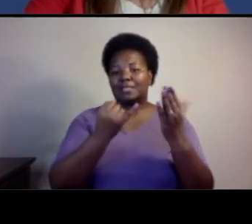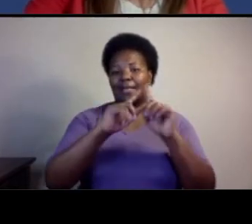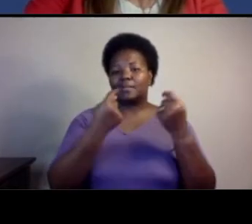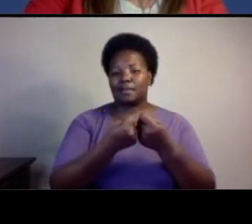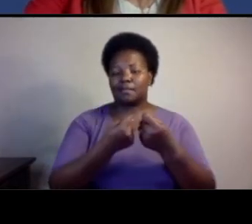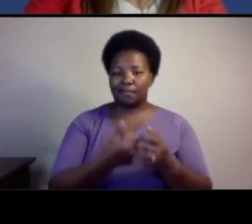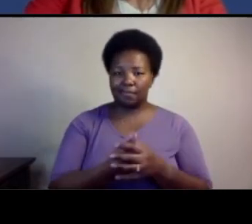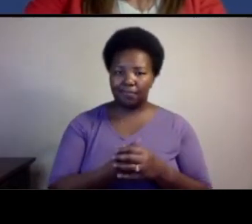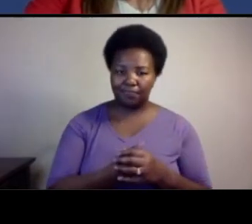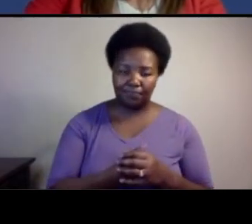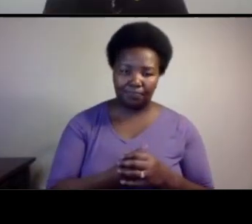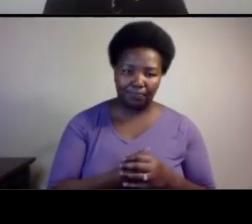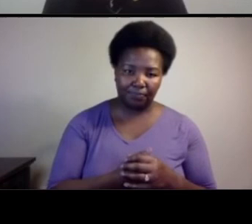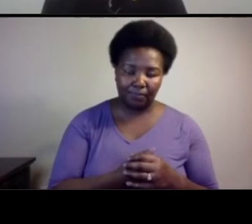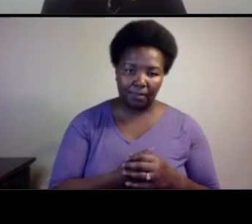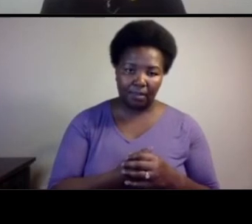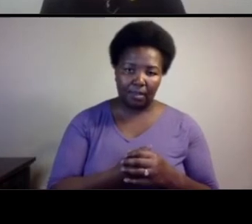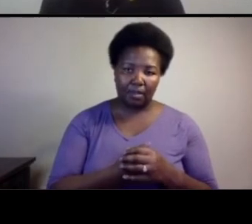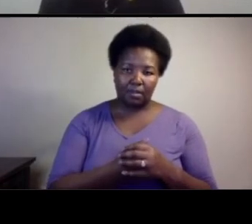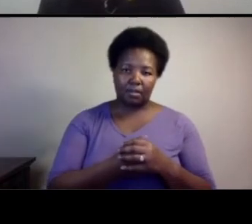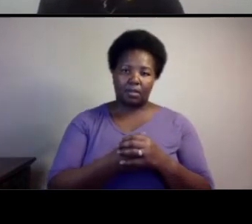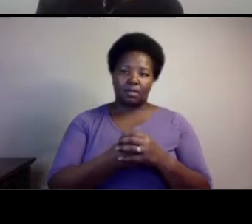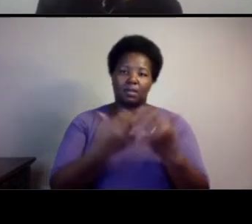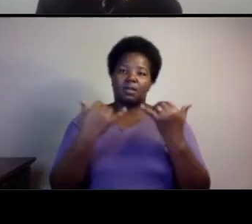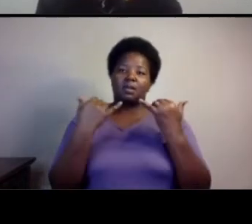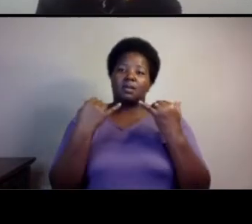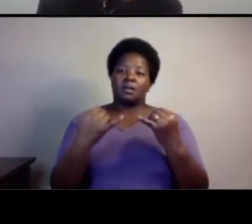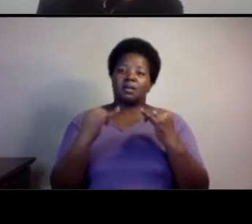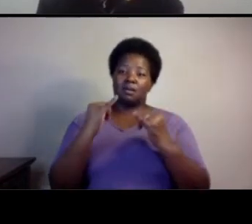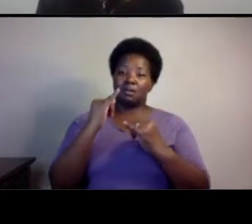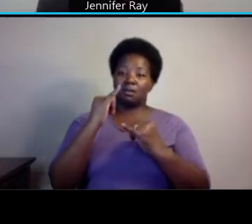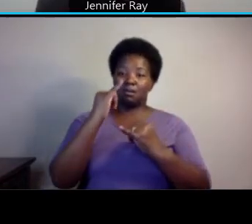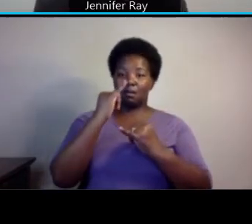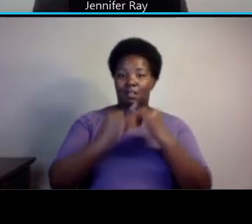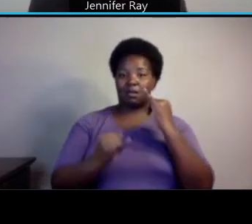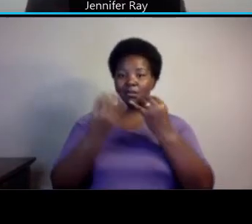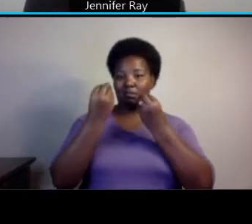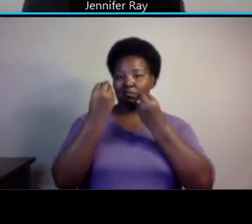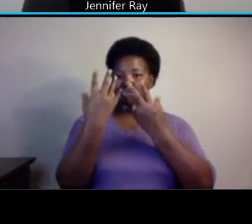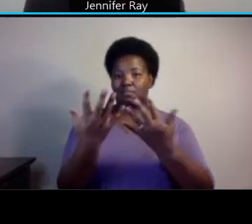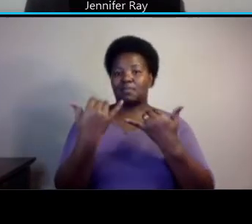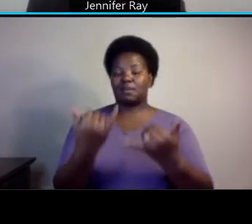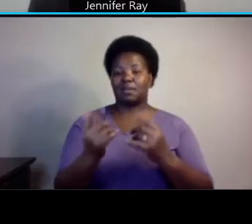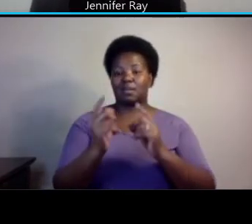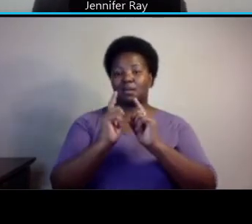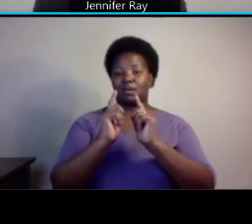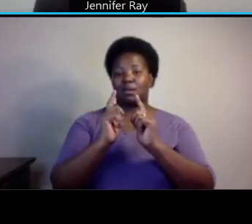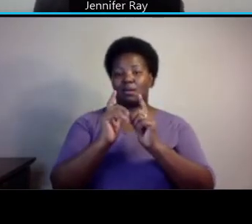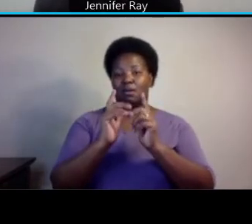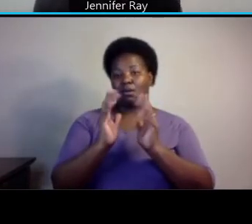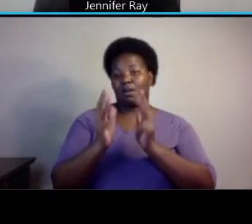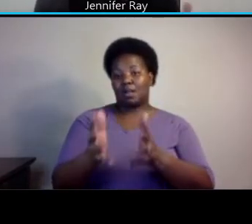great and just a quick note we do have just over about 15 minutes left there are so many questions